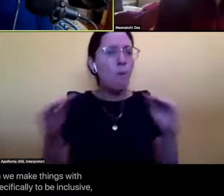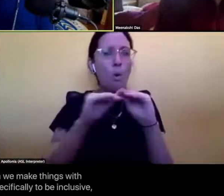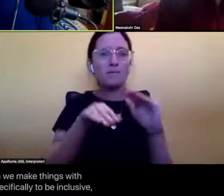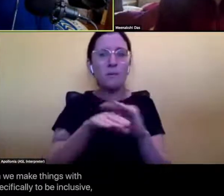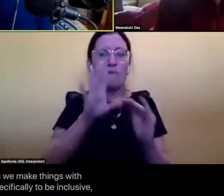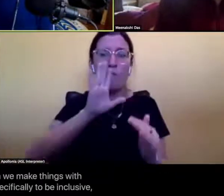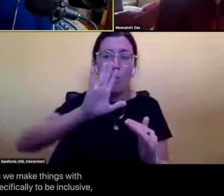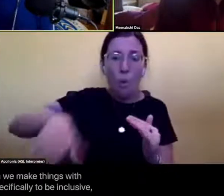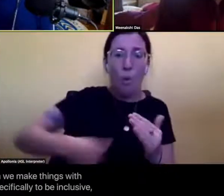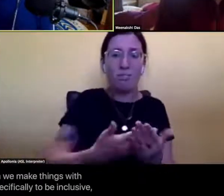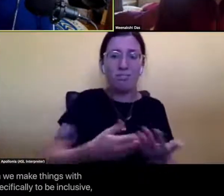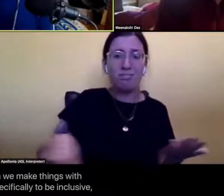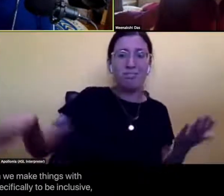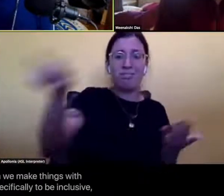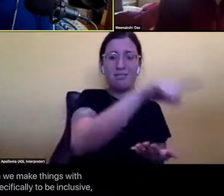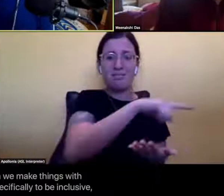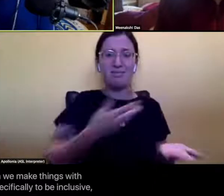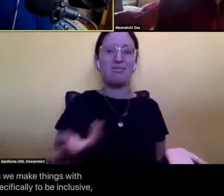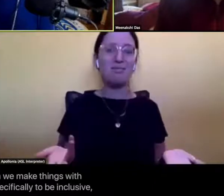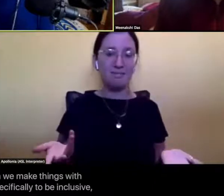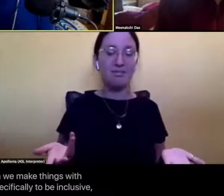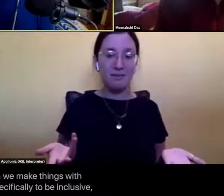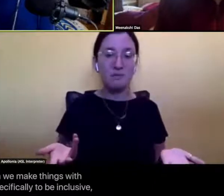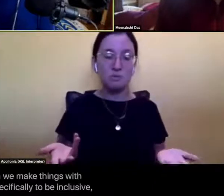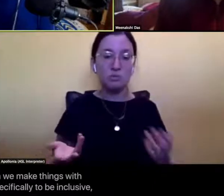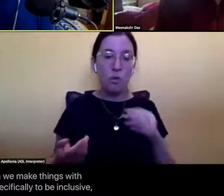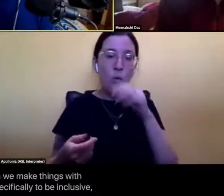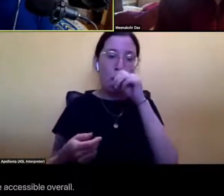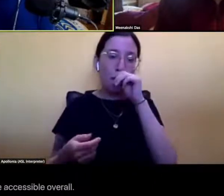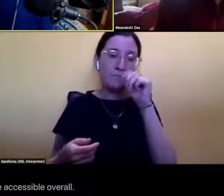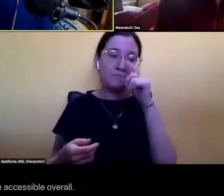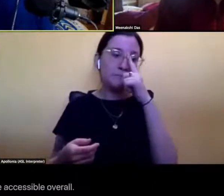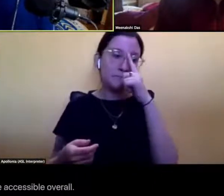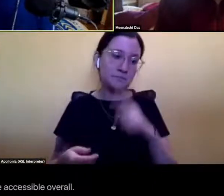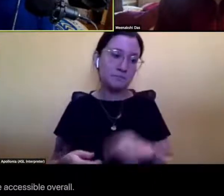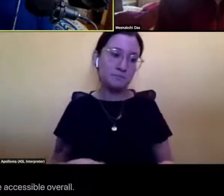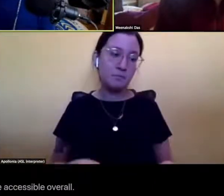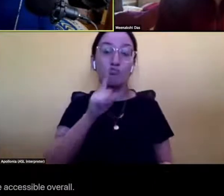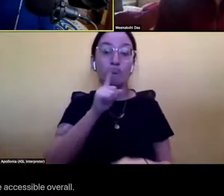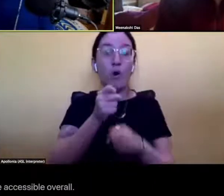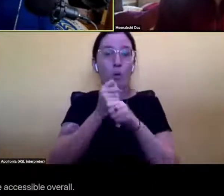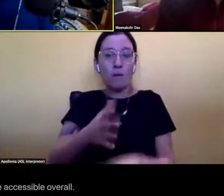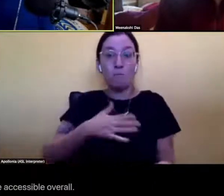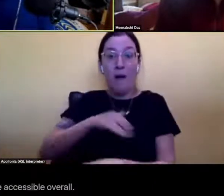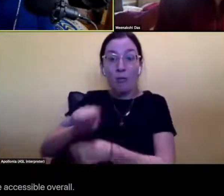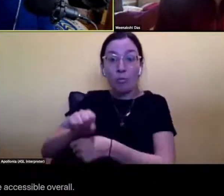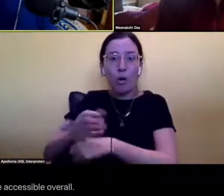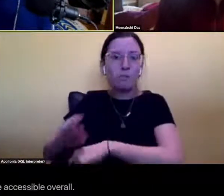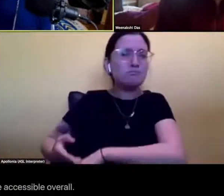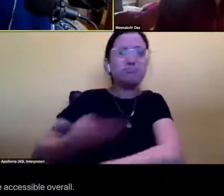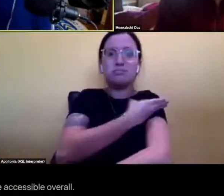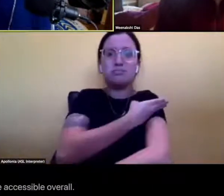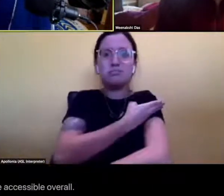say that it has made a lot of my work better even if it was definitely challenging at first.